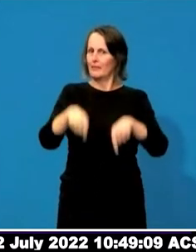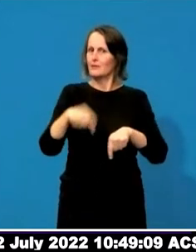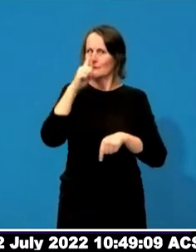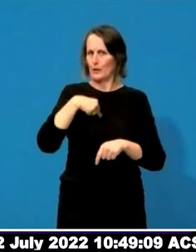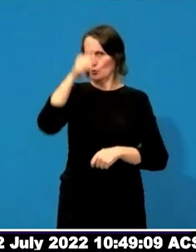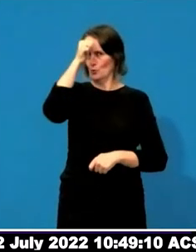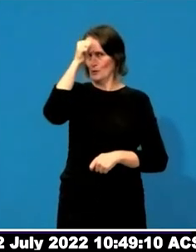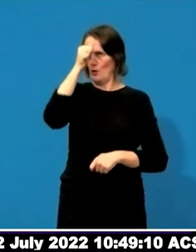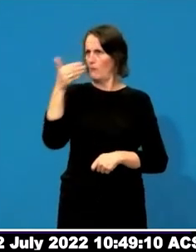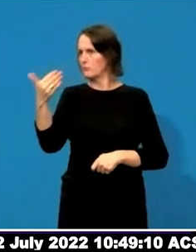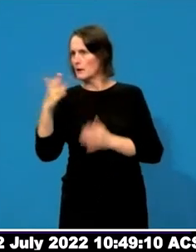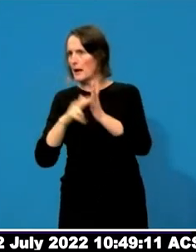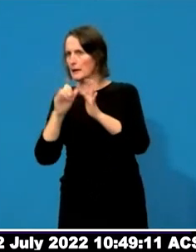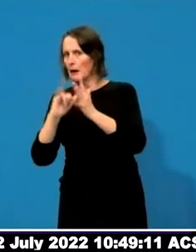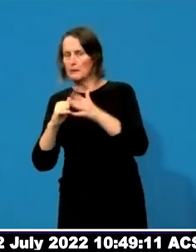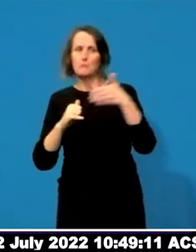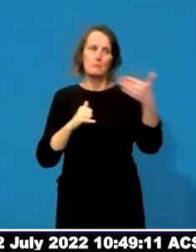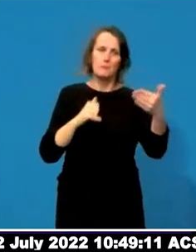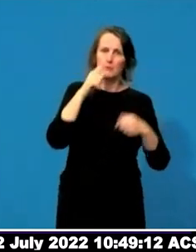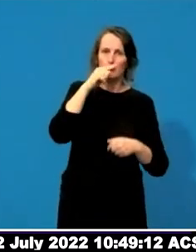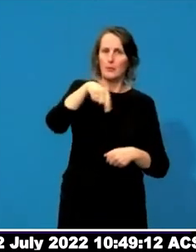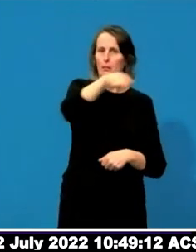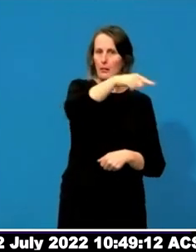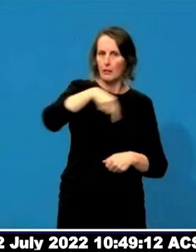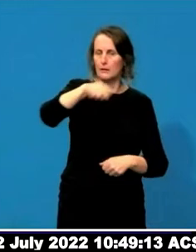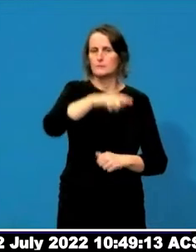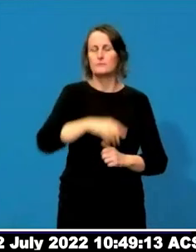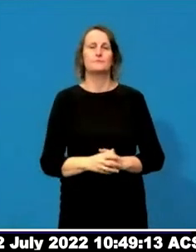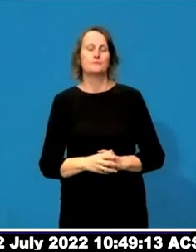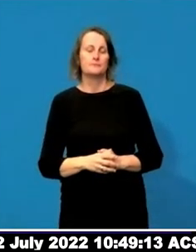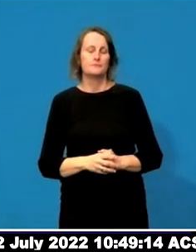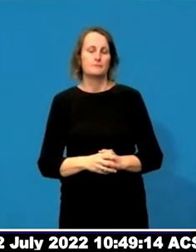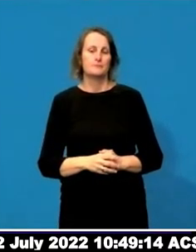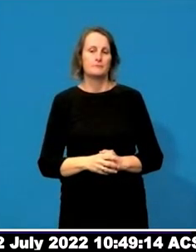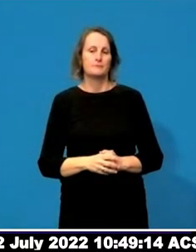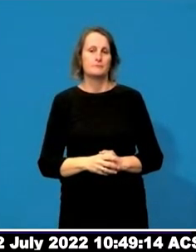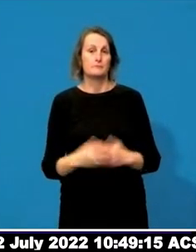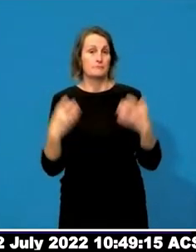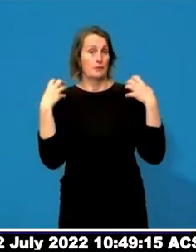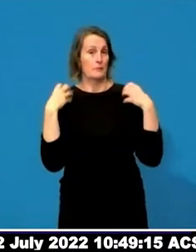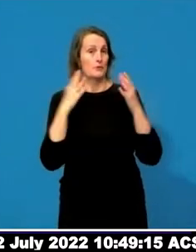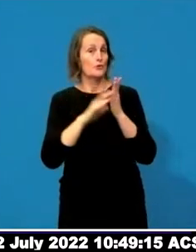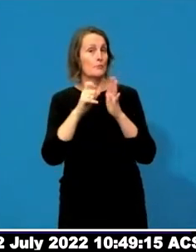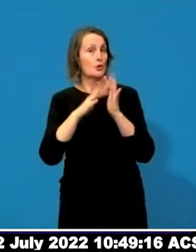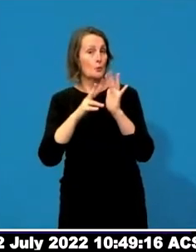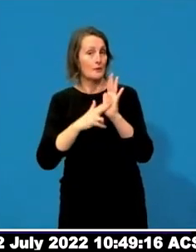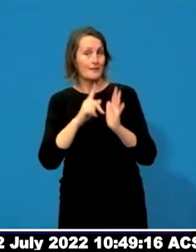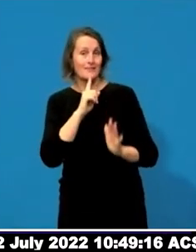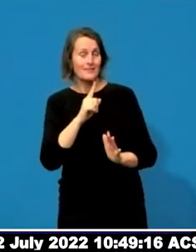COMMISSIONER McEWIN: Ms Walker, given that you have a limited travel budget, as you said, what are some of the ways that you try to get a sense